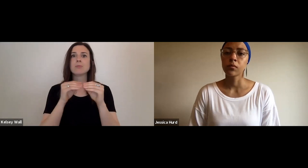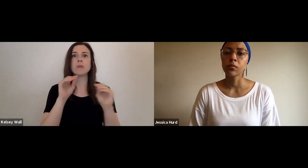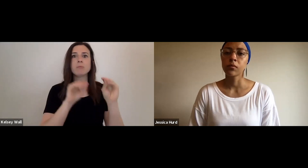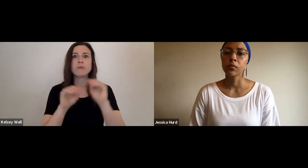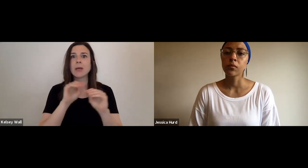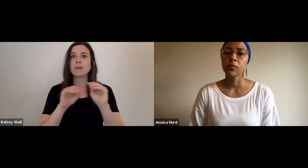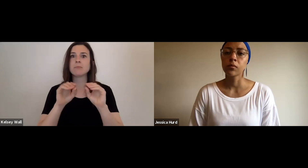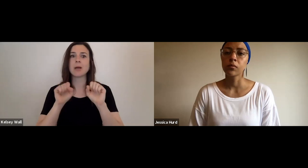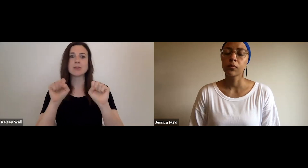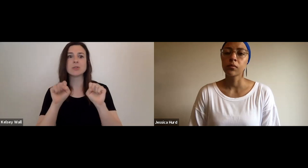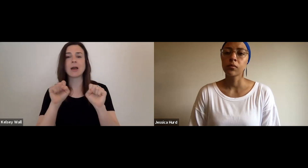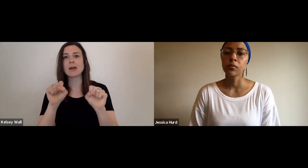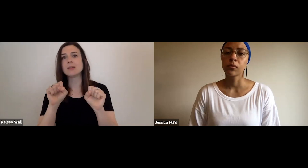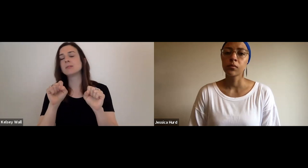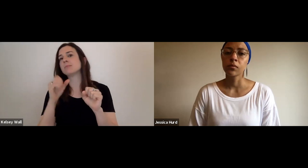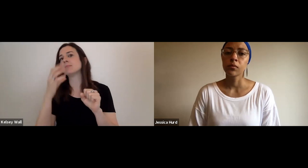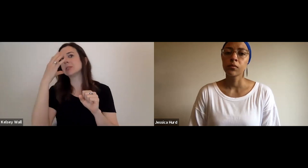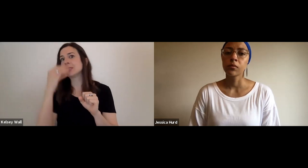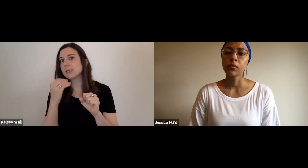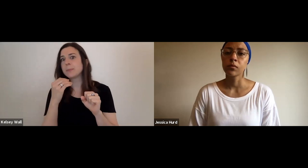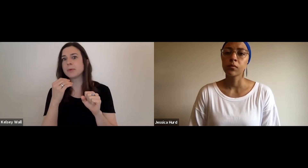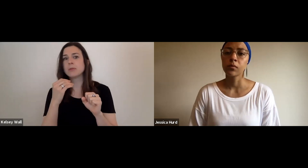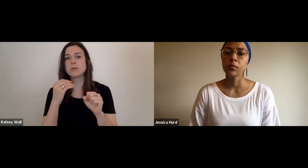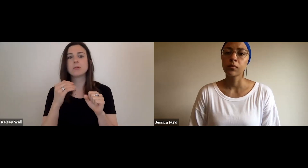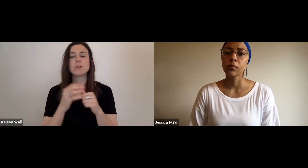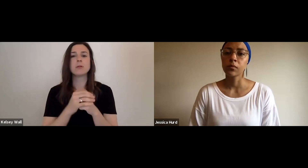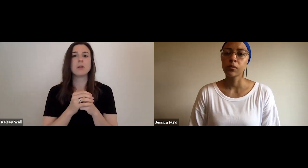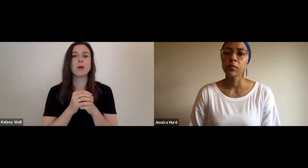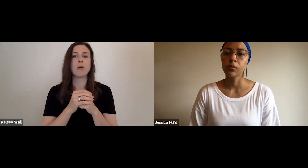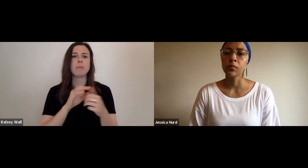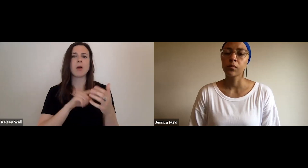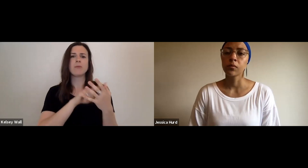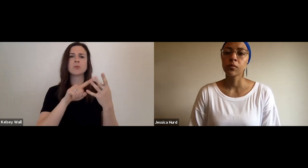with our pillars and our foundation, those 4 things. Are we sleeping properly?